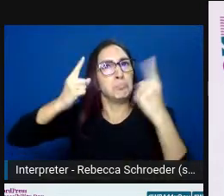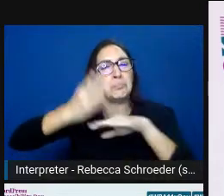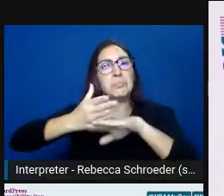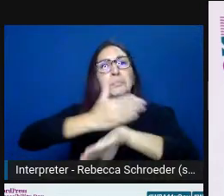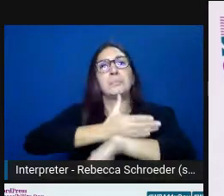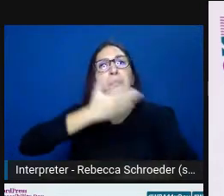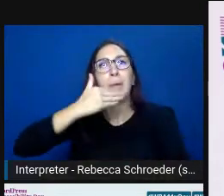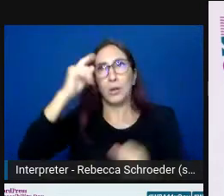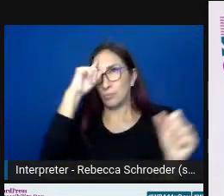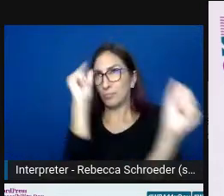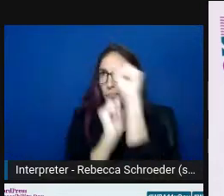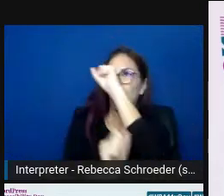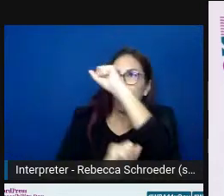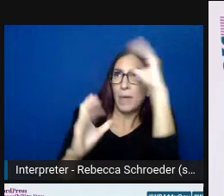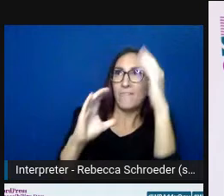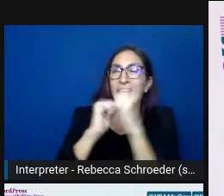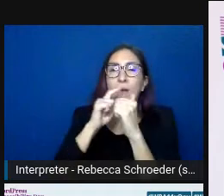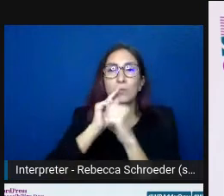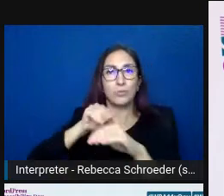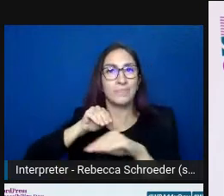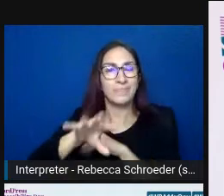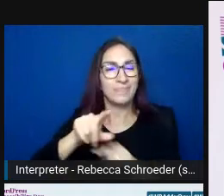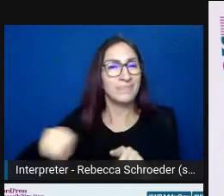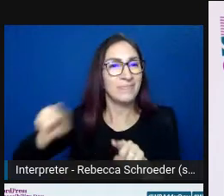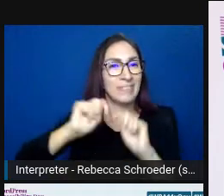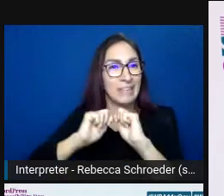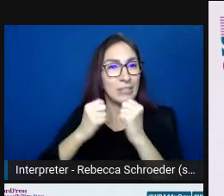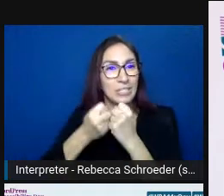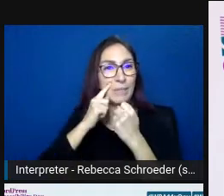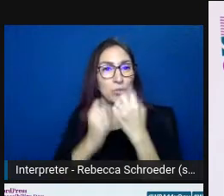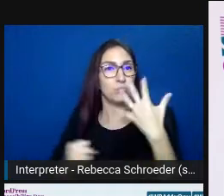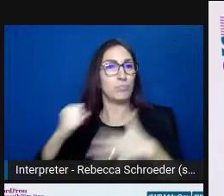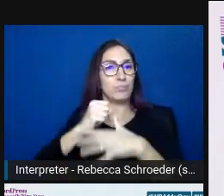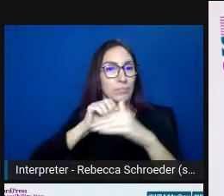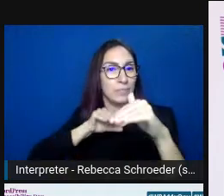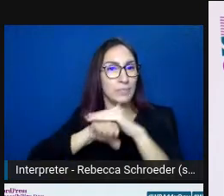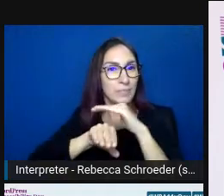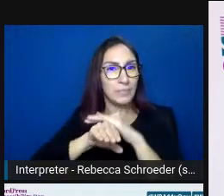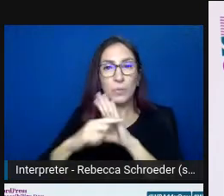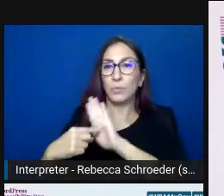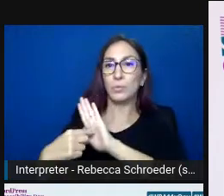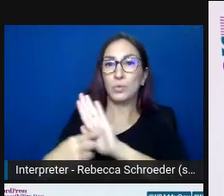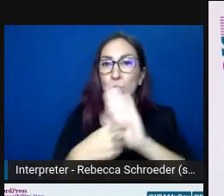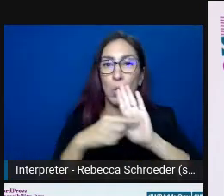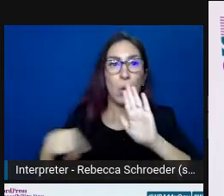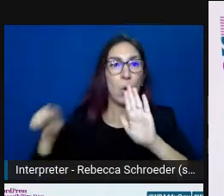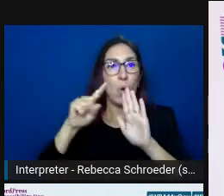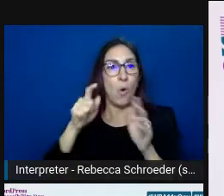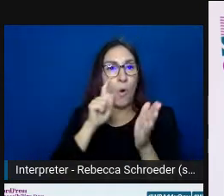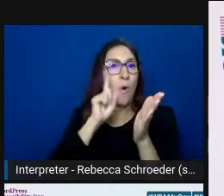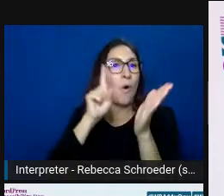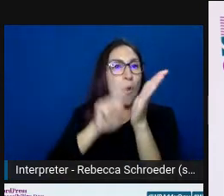I also want to show the audience that accessibility auditors and the developers who have to perform the code,